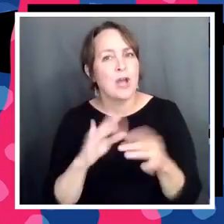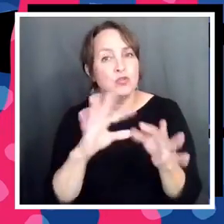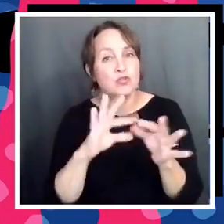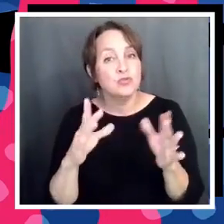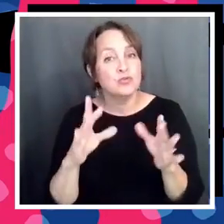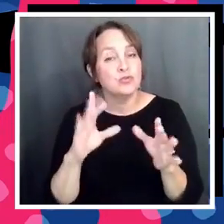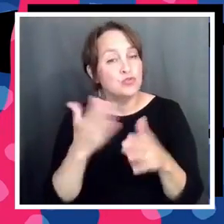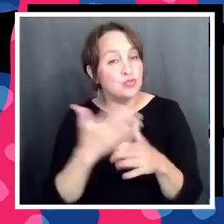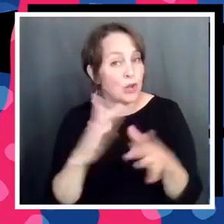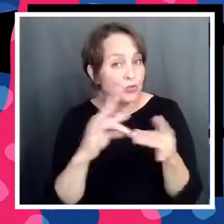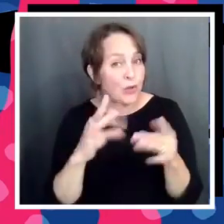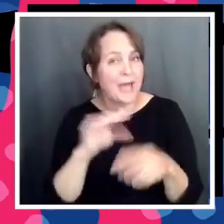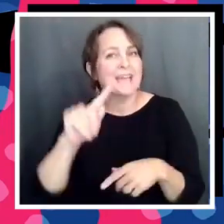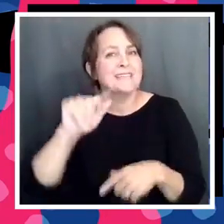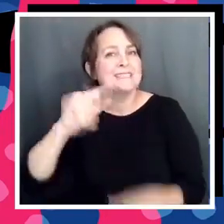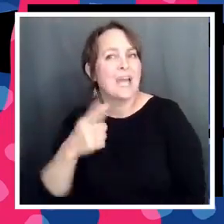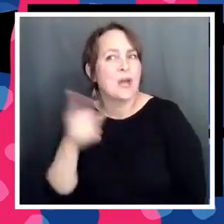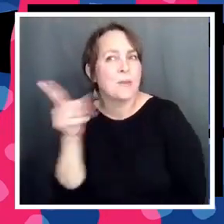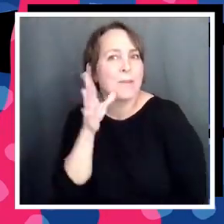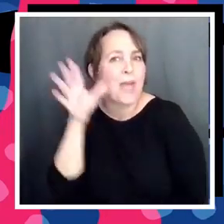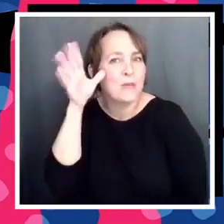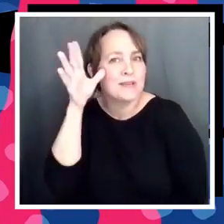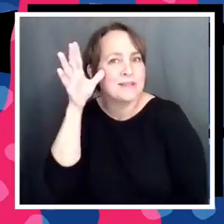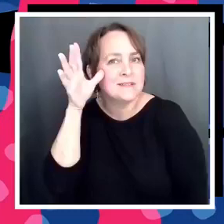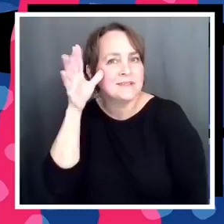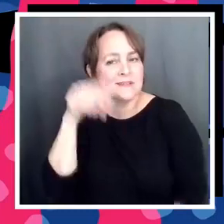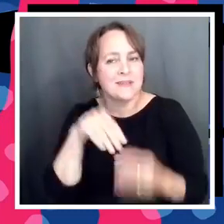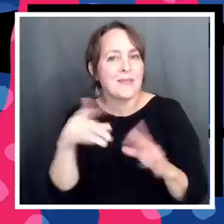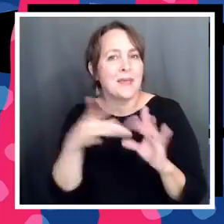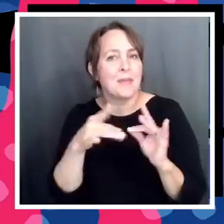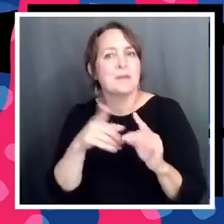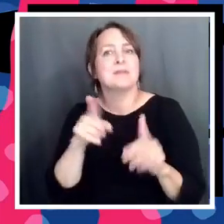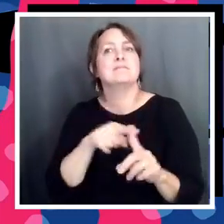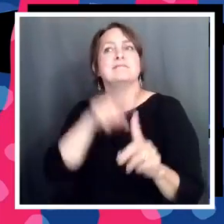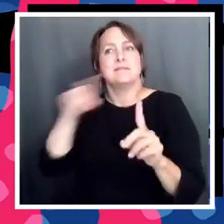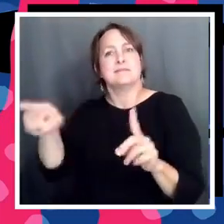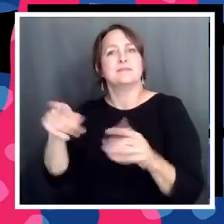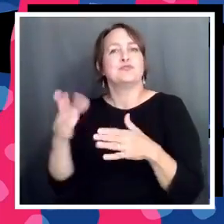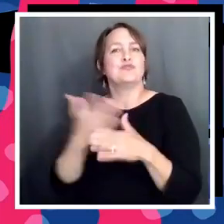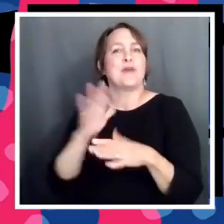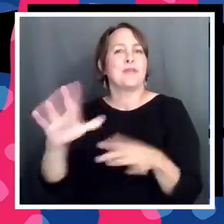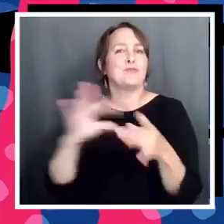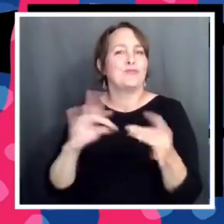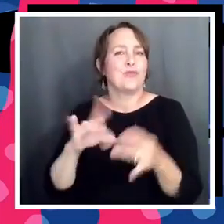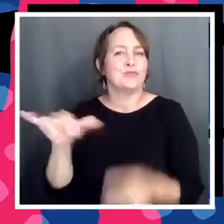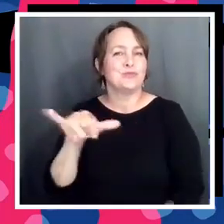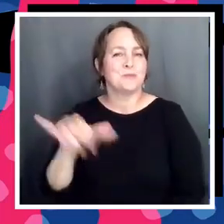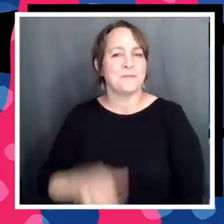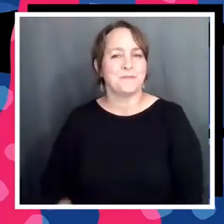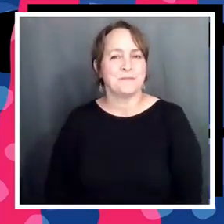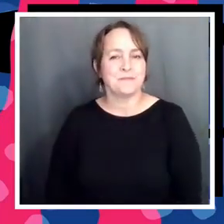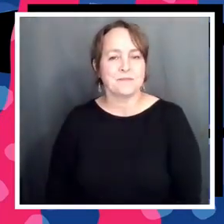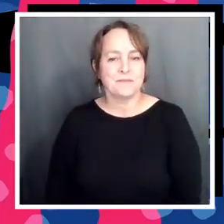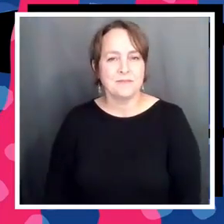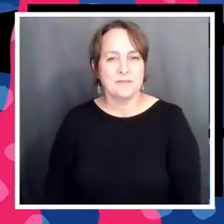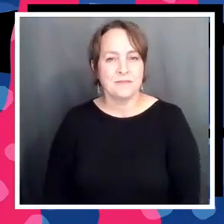ON WHAT THE CHILD TAX CREDIT MEANS FOR YOU. IF YOU JOIN US ON FACEBOOK